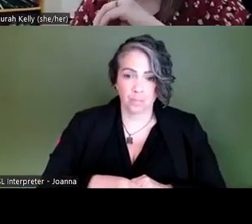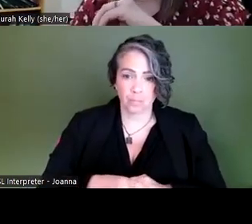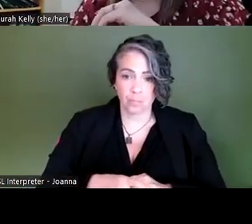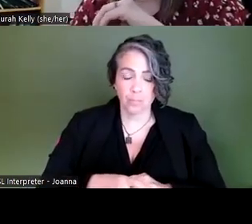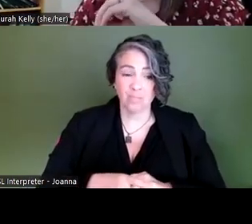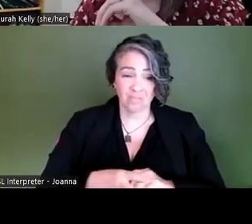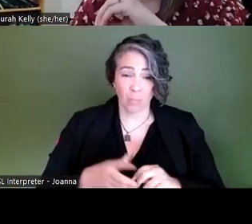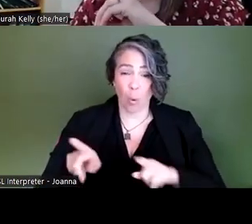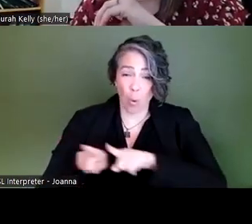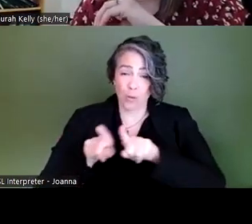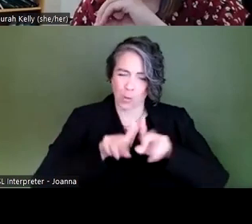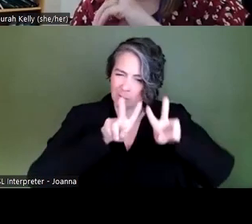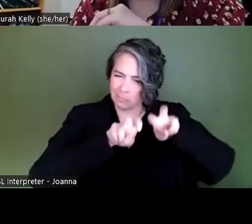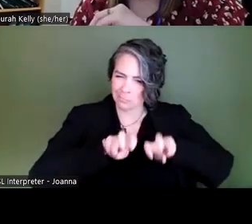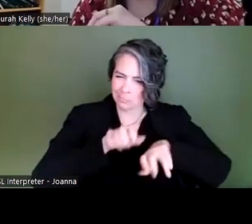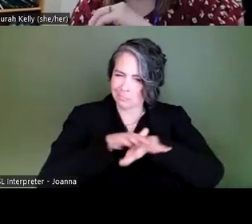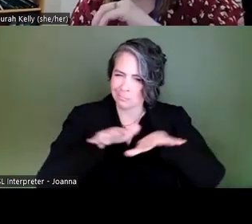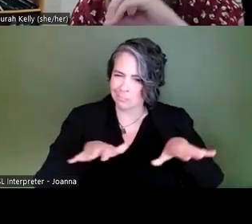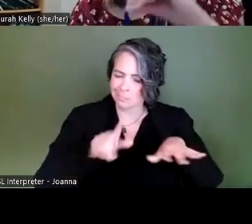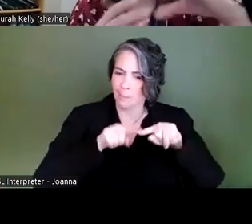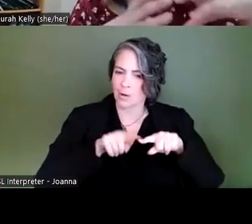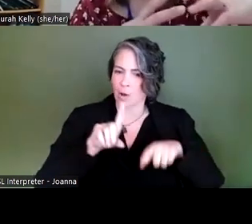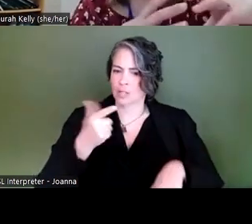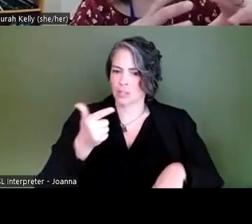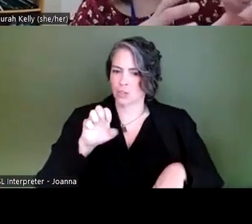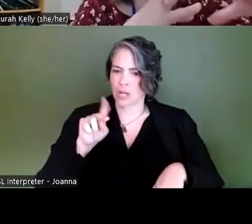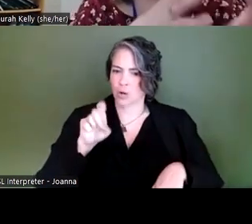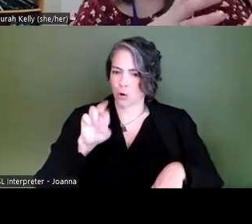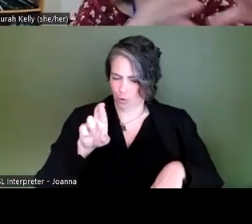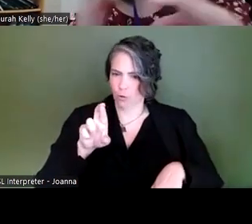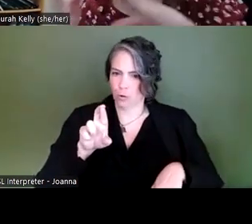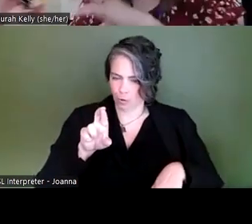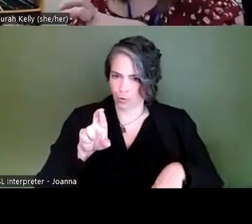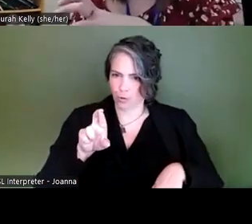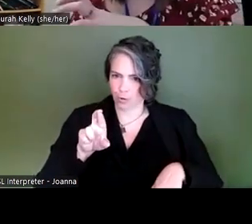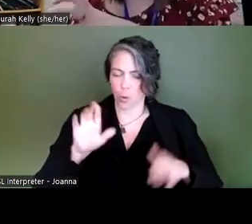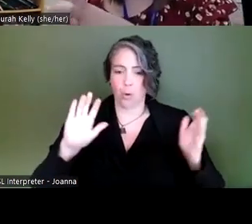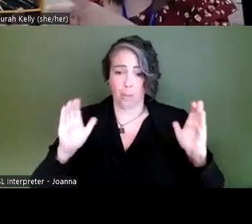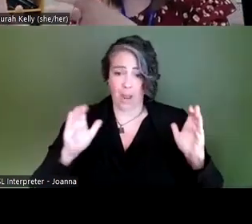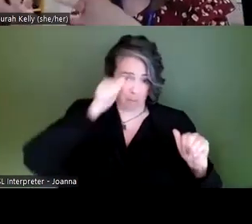differences based on gender. So we did the same analysis for men and for women, because there